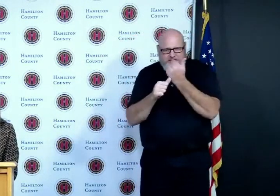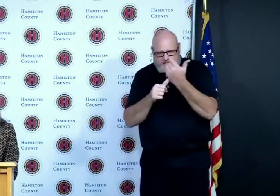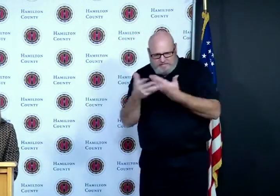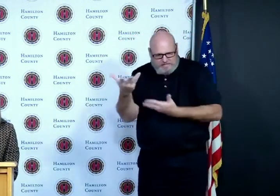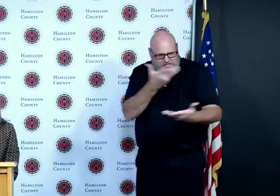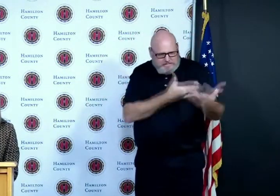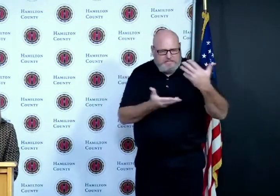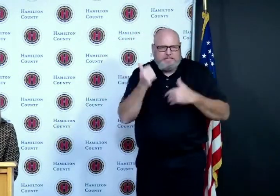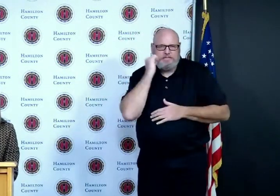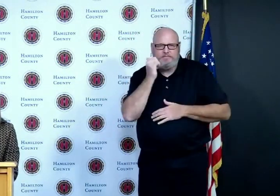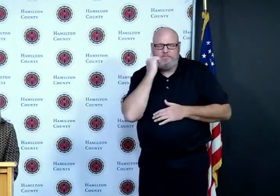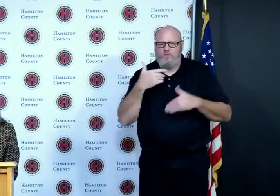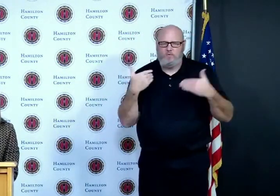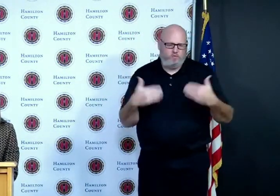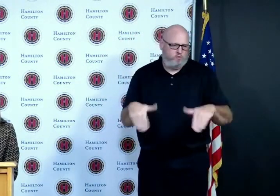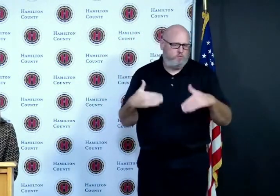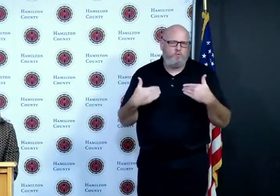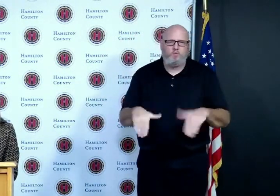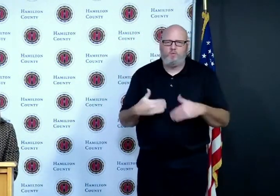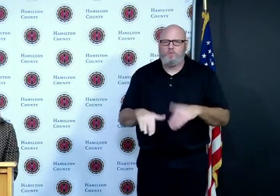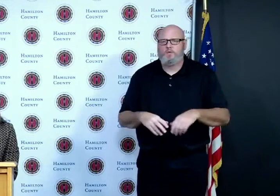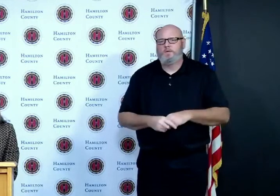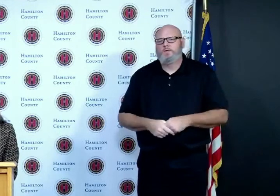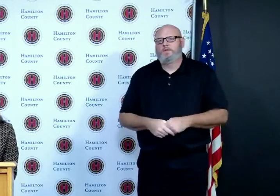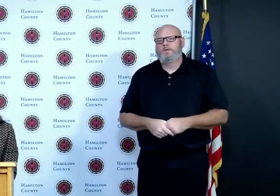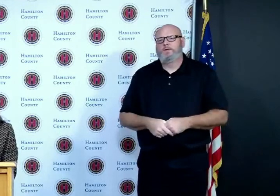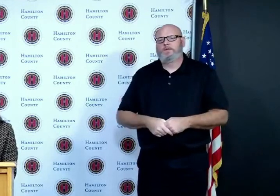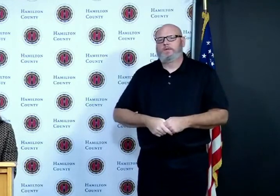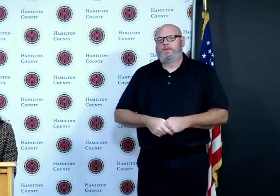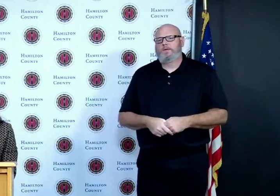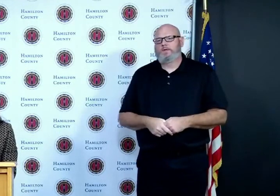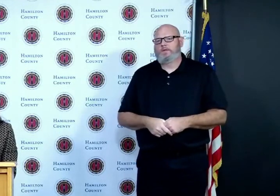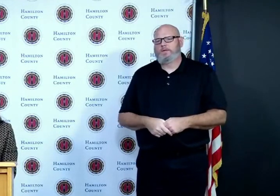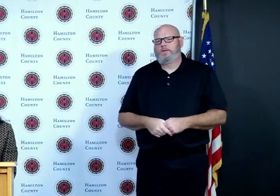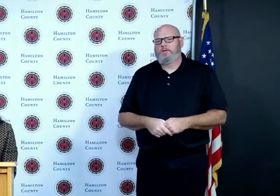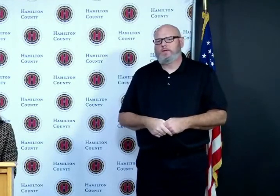you Commissioner up first Courtney Francisco from WCPO she has questions for Commissioner Kesterman